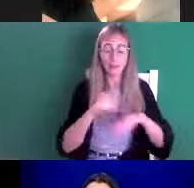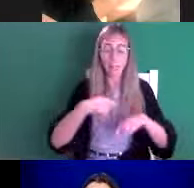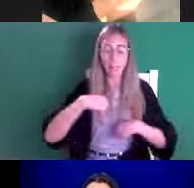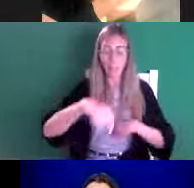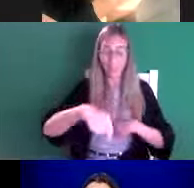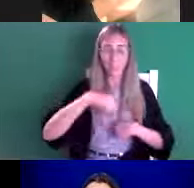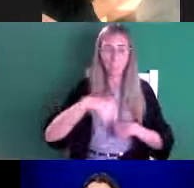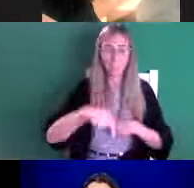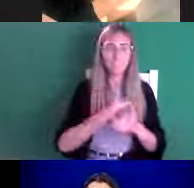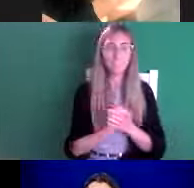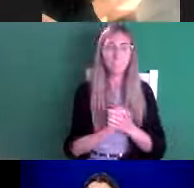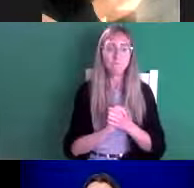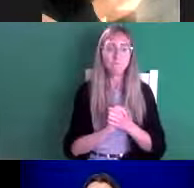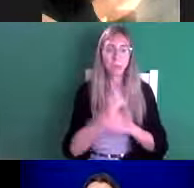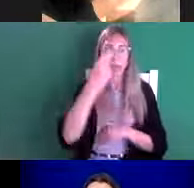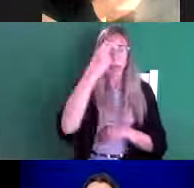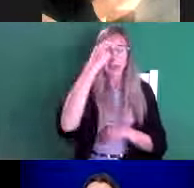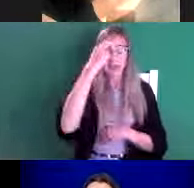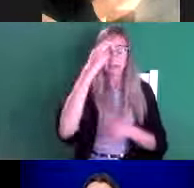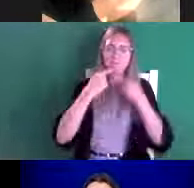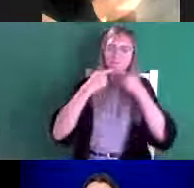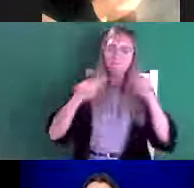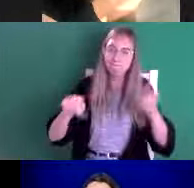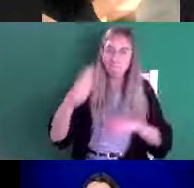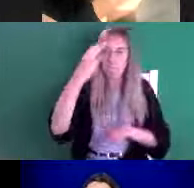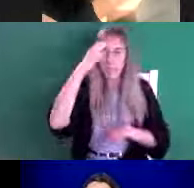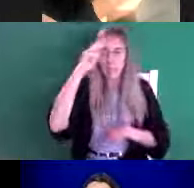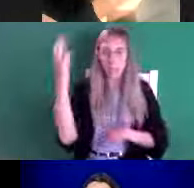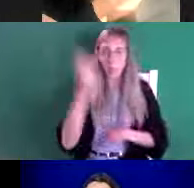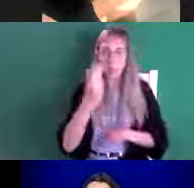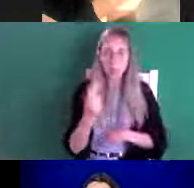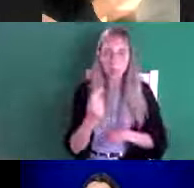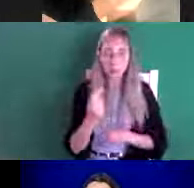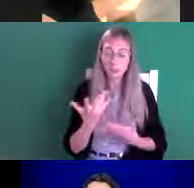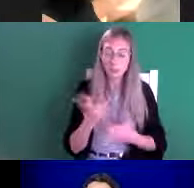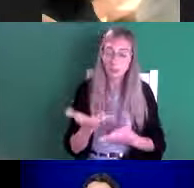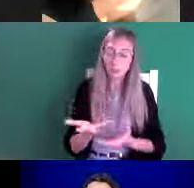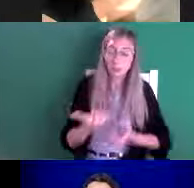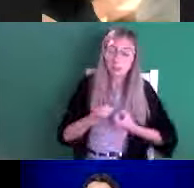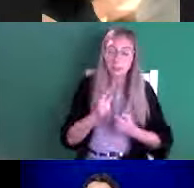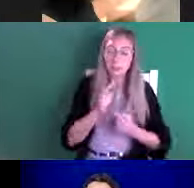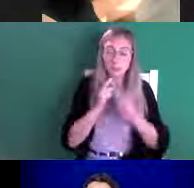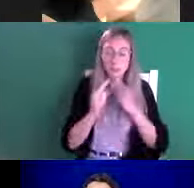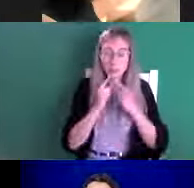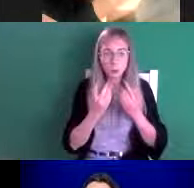that went out a couple of weeks ago we've got the information event today first of november is the